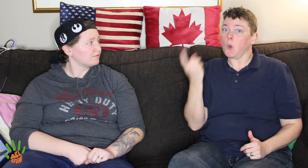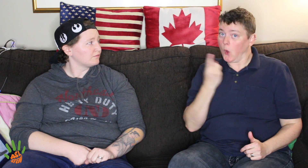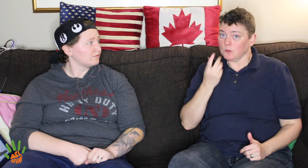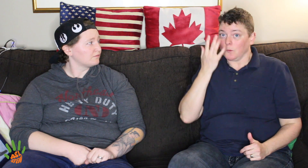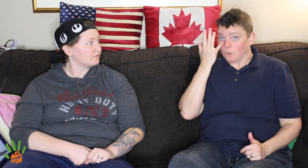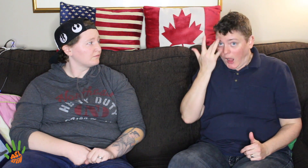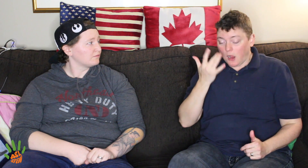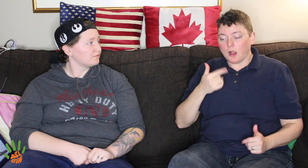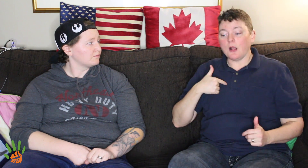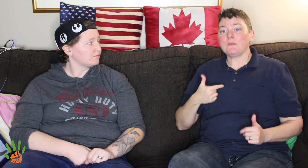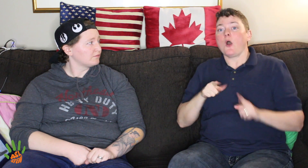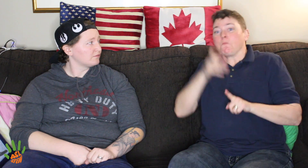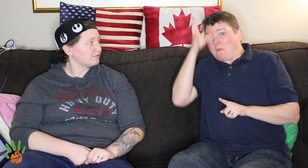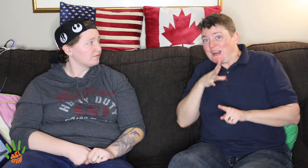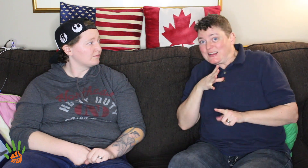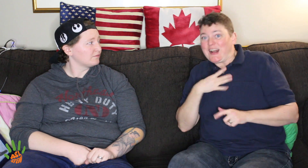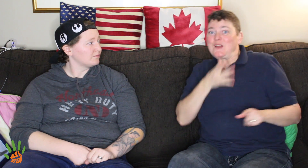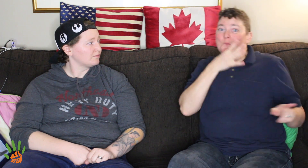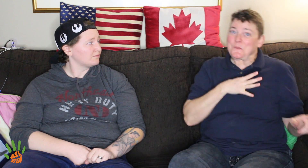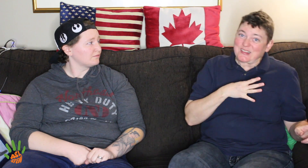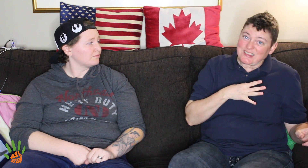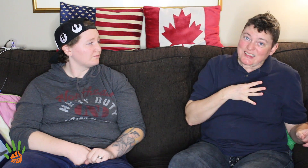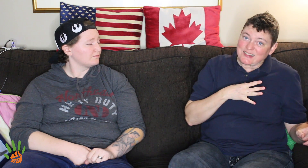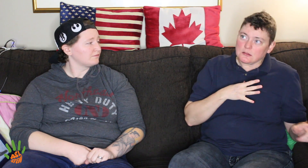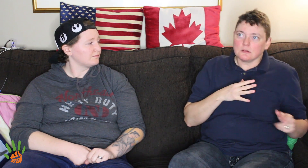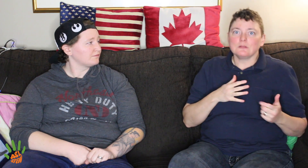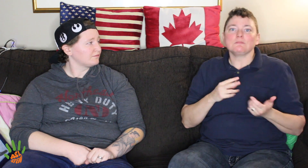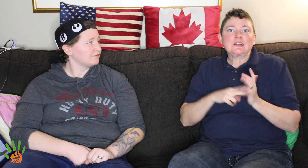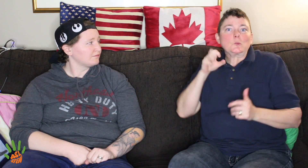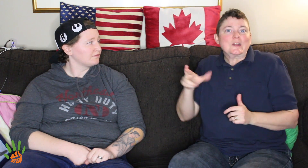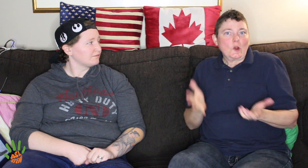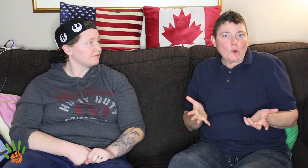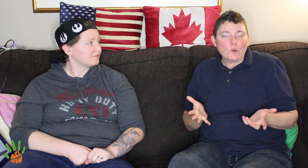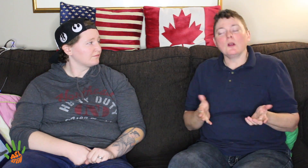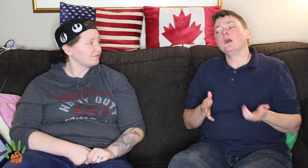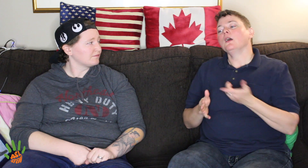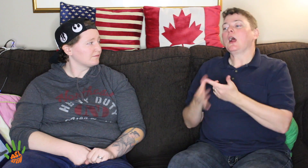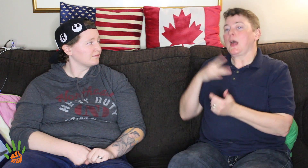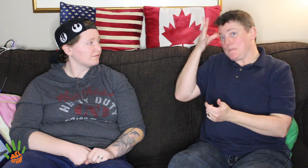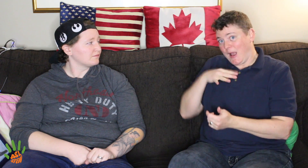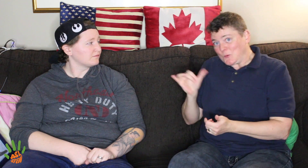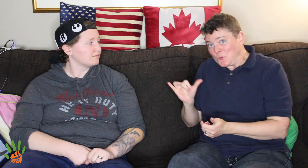but that's not always how I felt. Because there's also that I like men and women. So I guess that just meant I was queer.